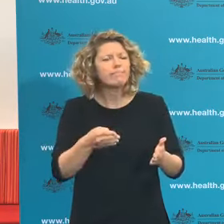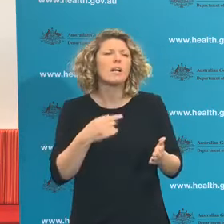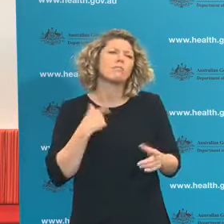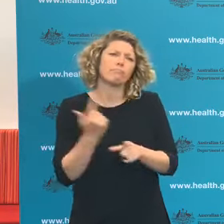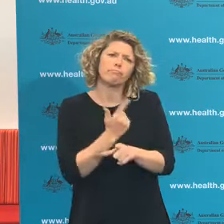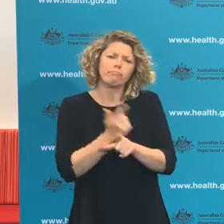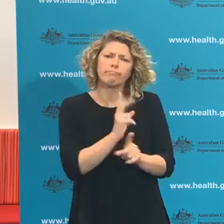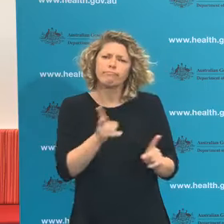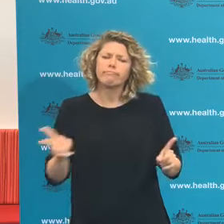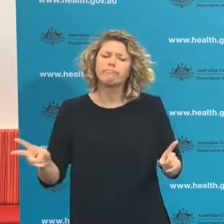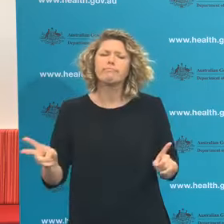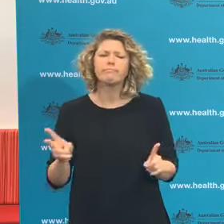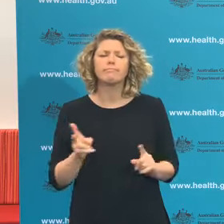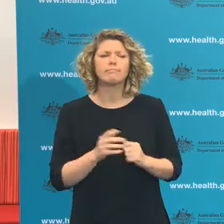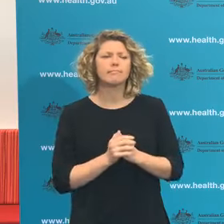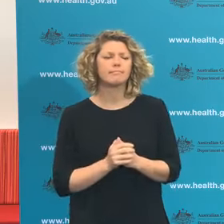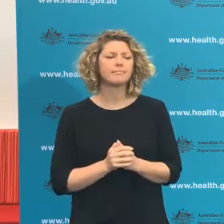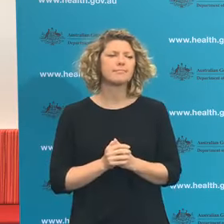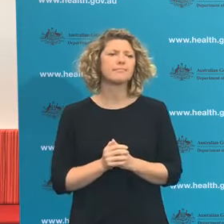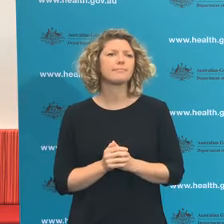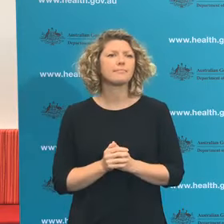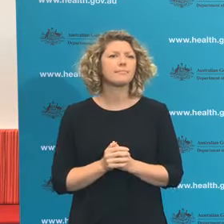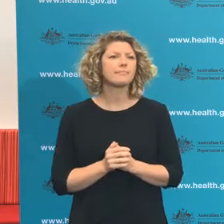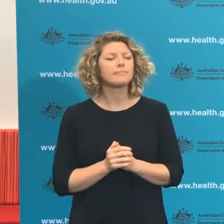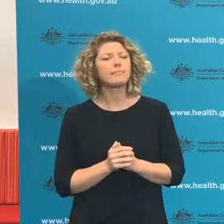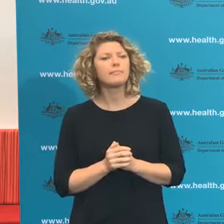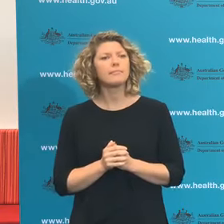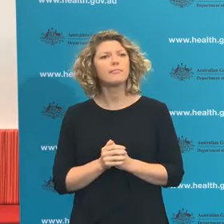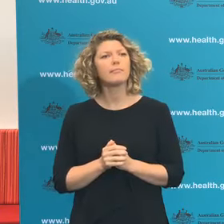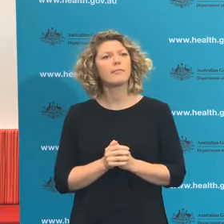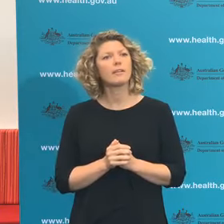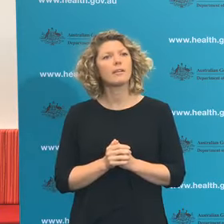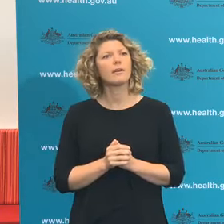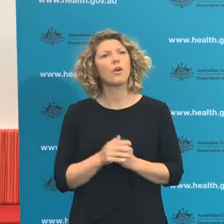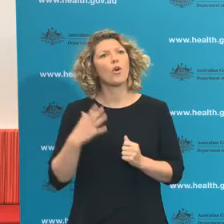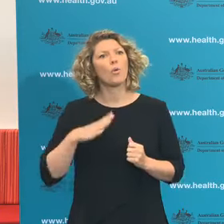many occasions, in many press conferences, is to build our public